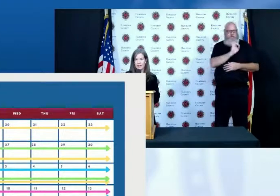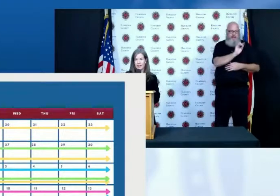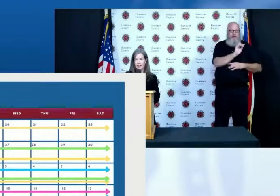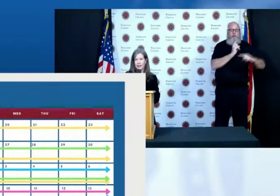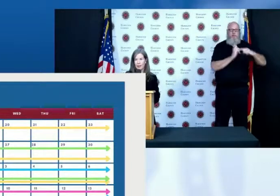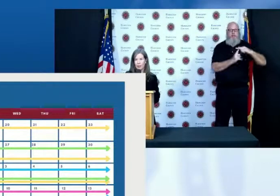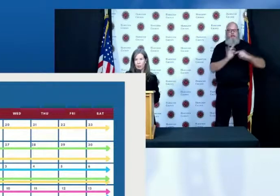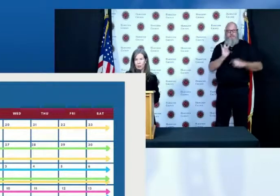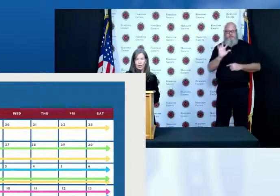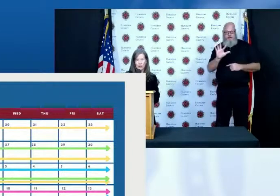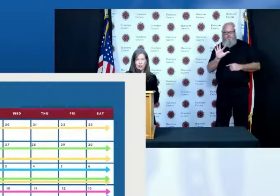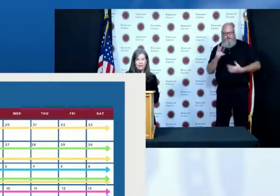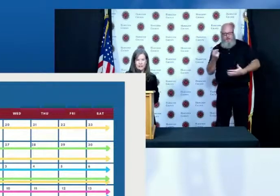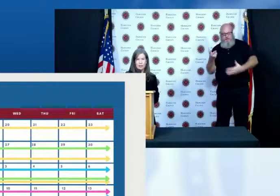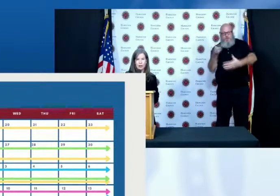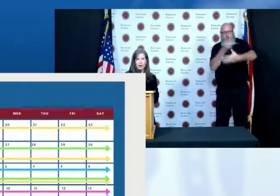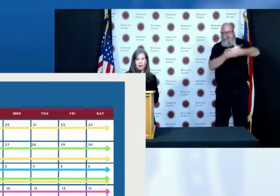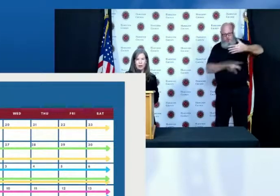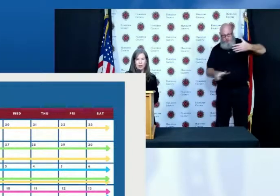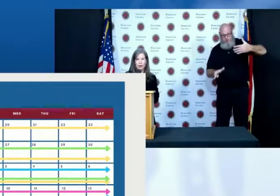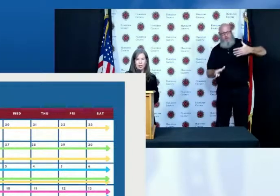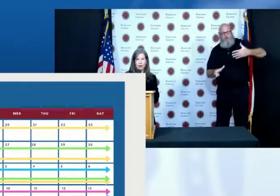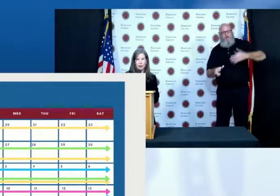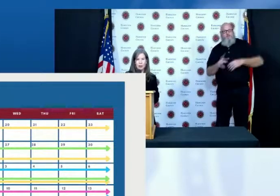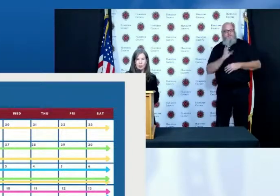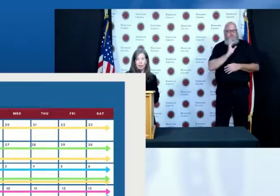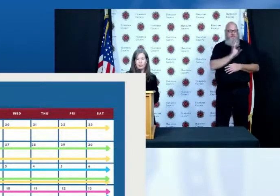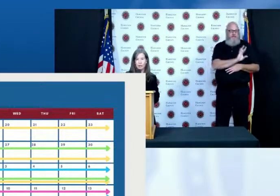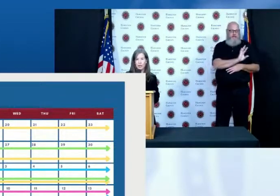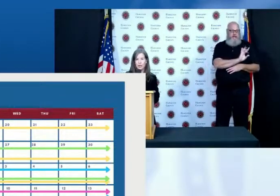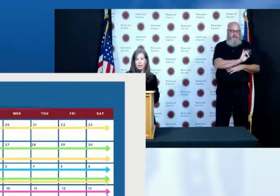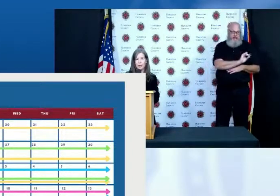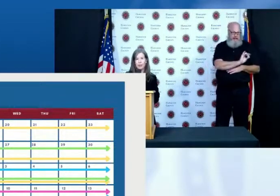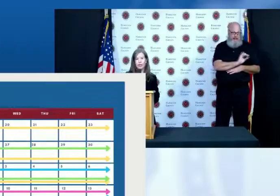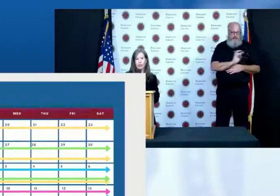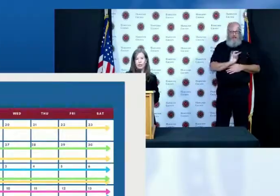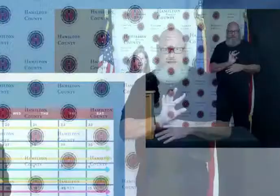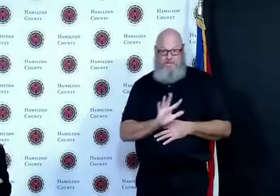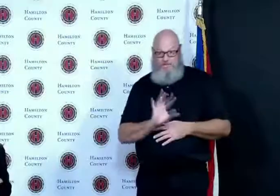we are trying desperately though to get people information and get people signed up